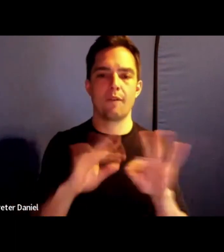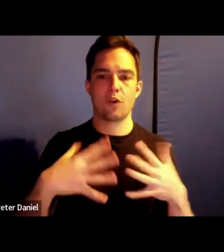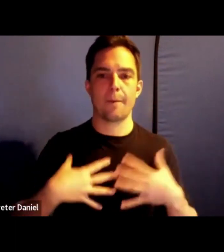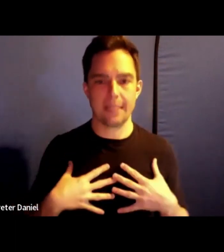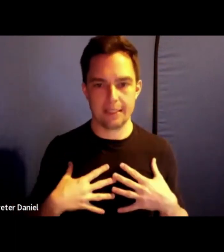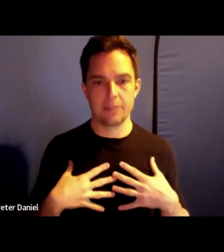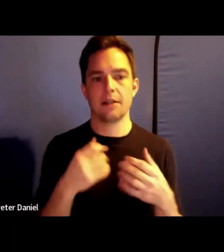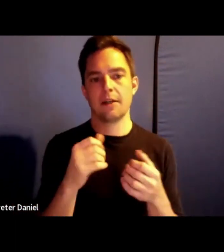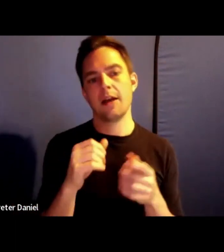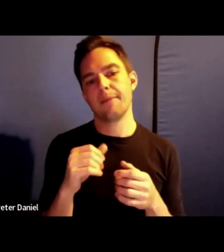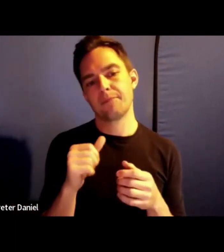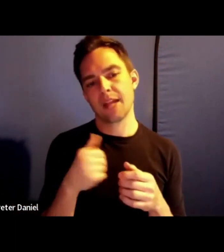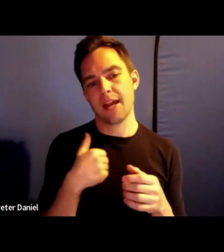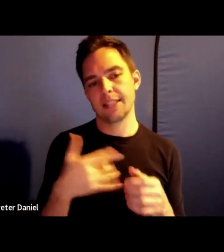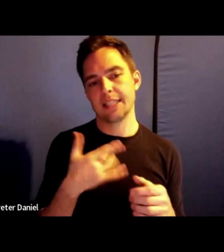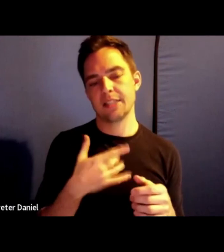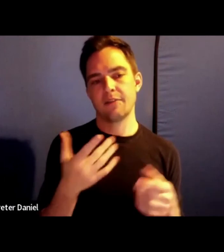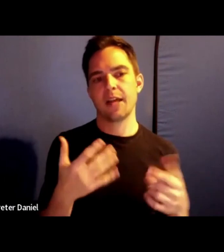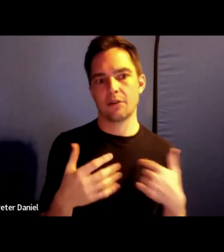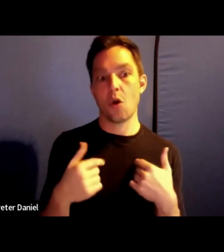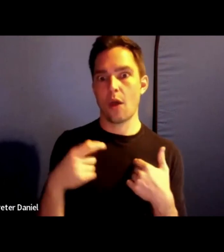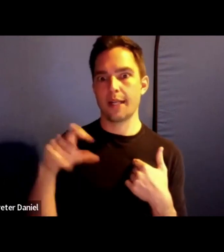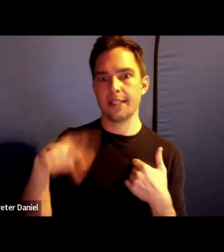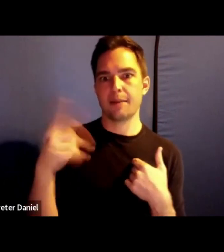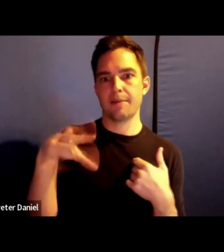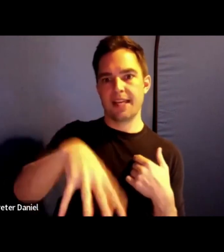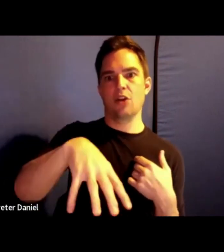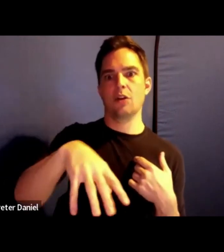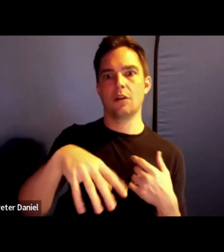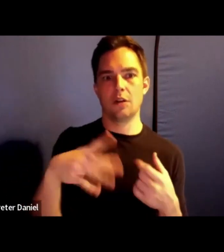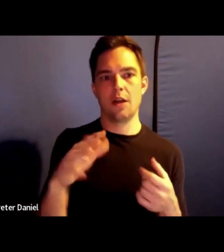have a sense of, oh, I need something here. And then I can talk to my support planner, or